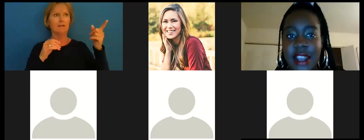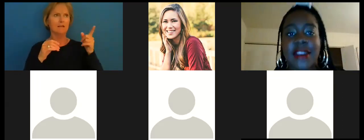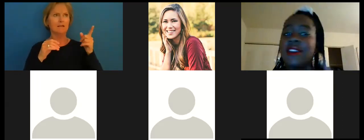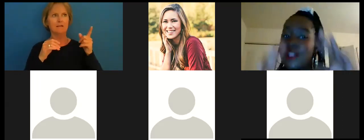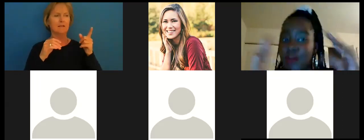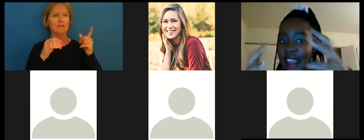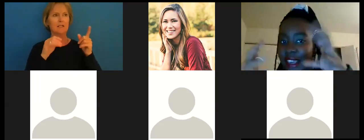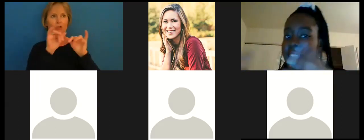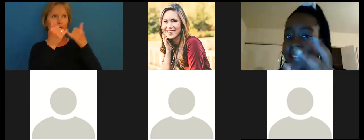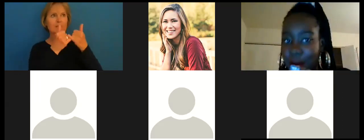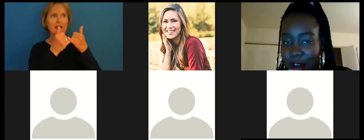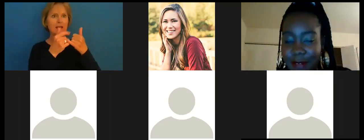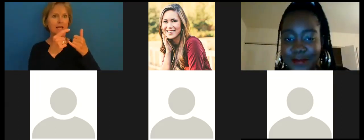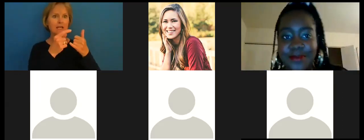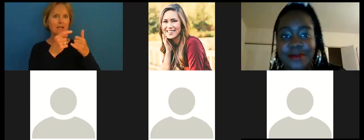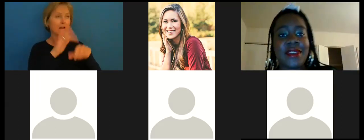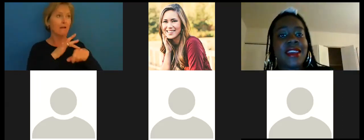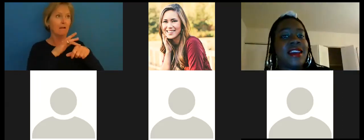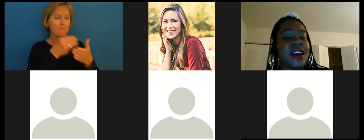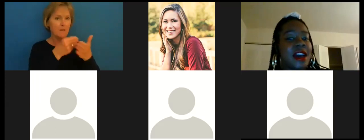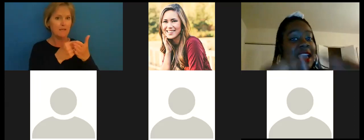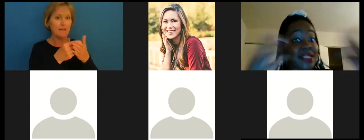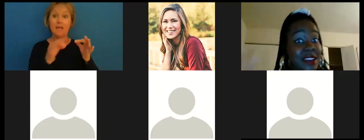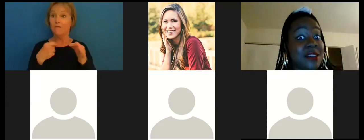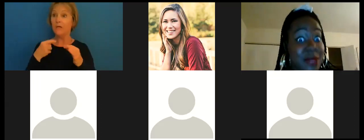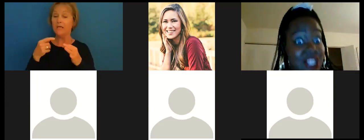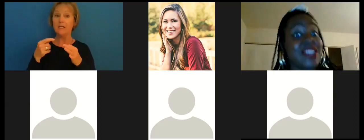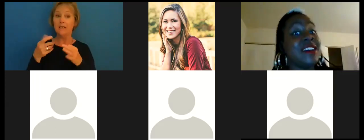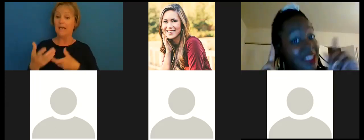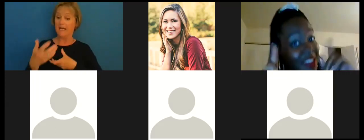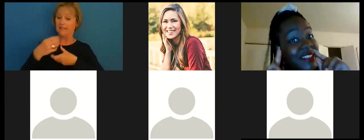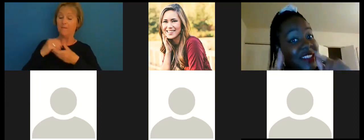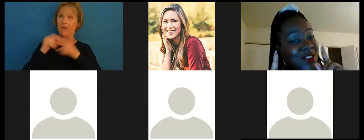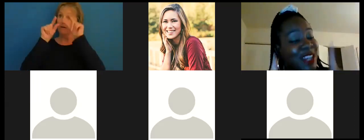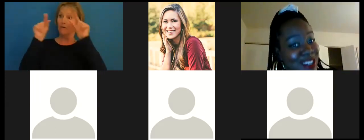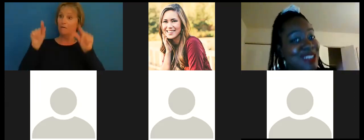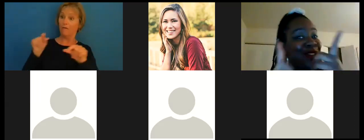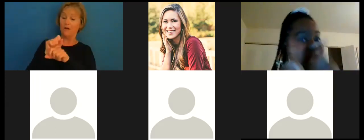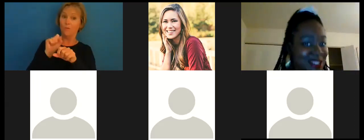So we're taking that framework, as Angela mentioned, a lot of self-care is attributed